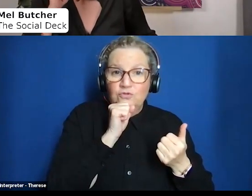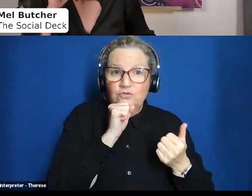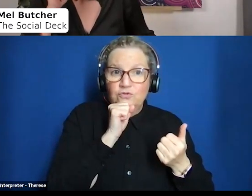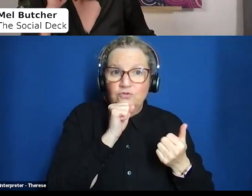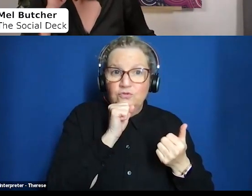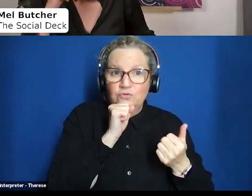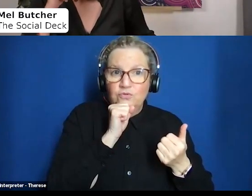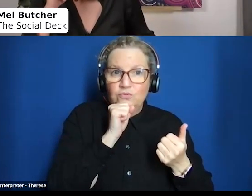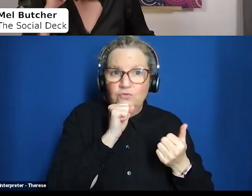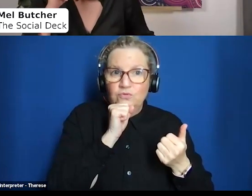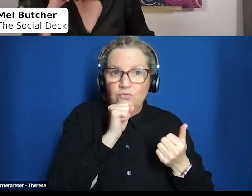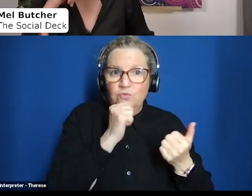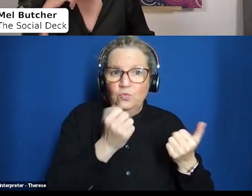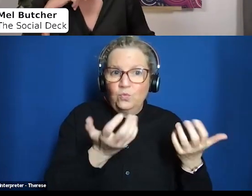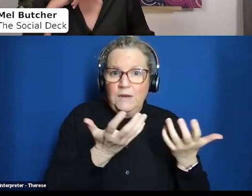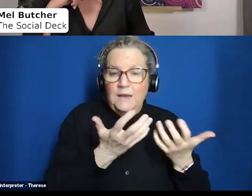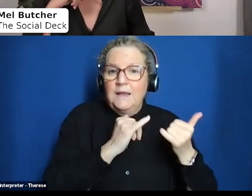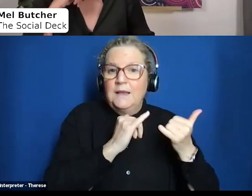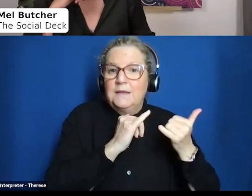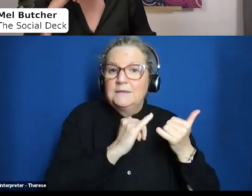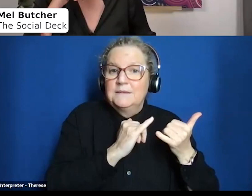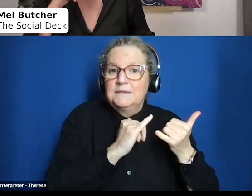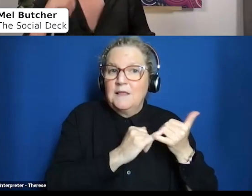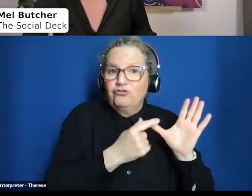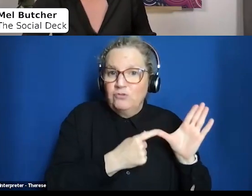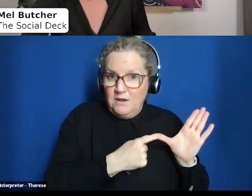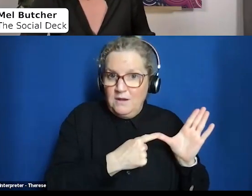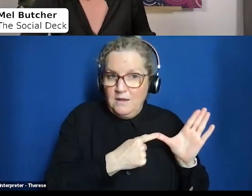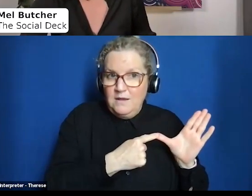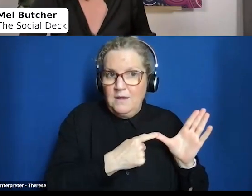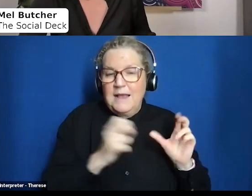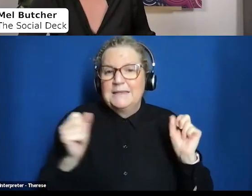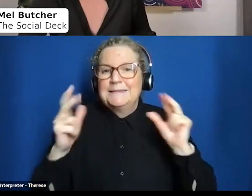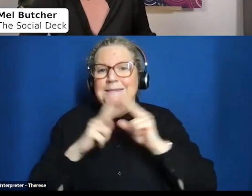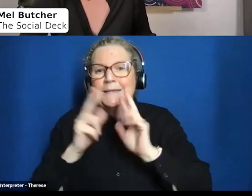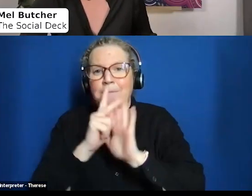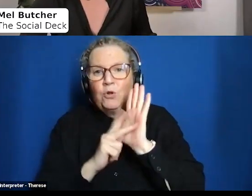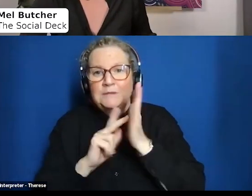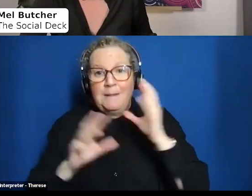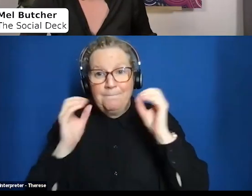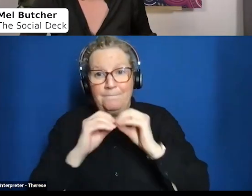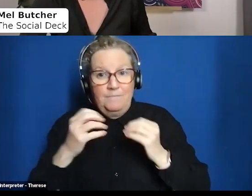purple orange in South Australia and also with the Sydney Policy Lab.